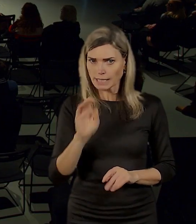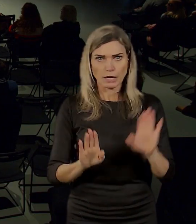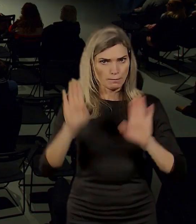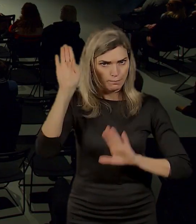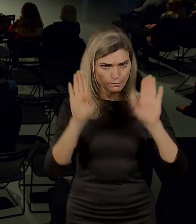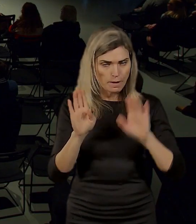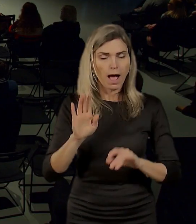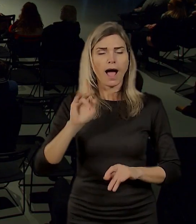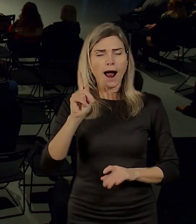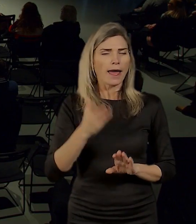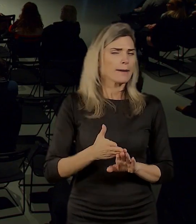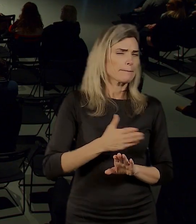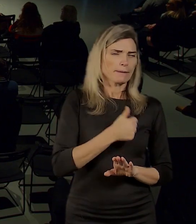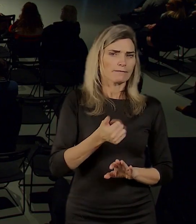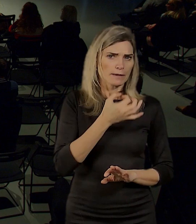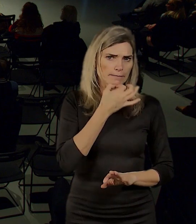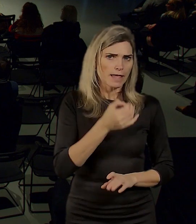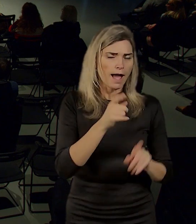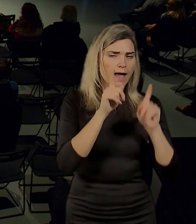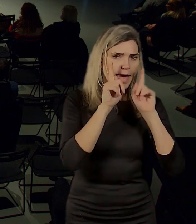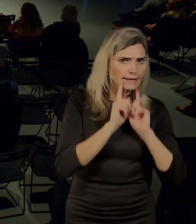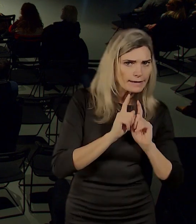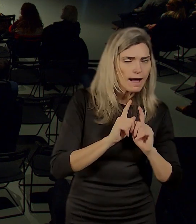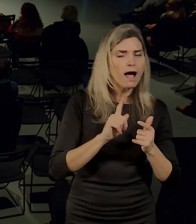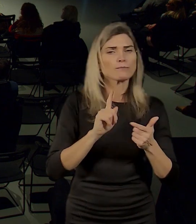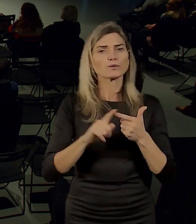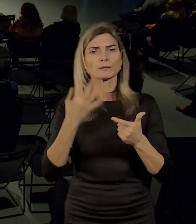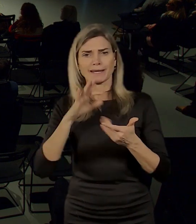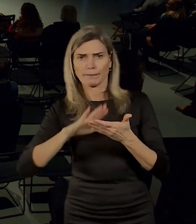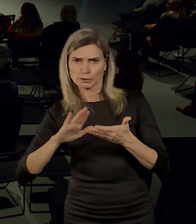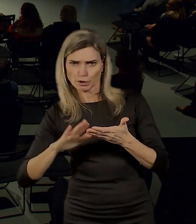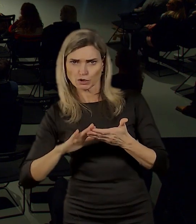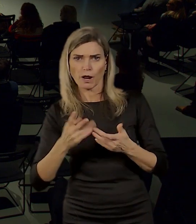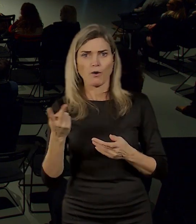Because you are experts in both public space and Michaela